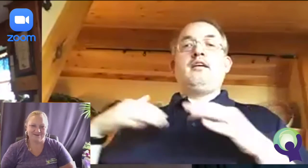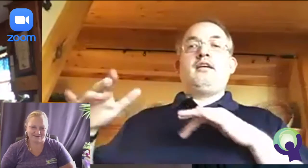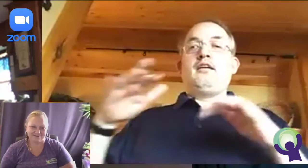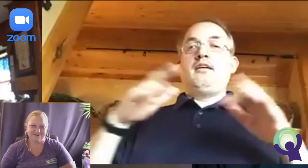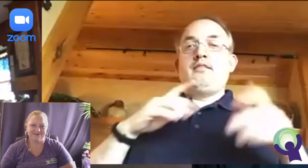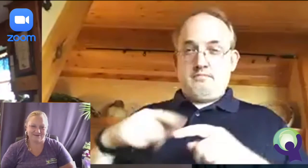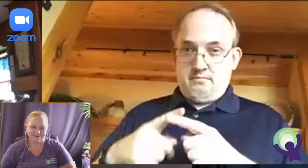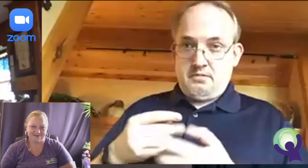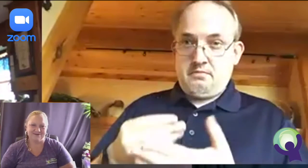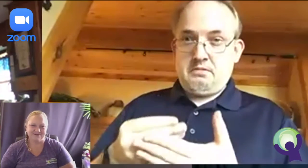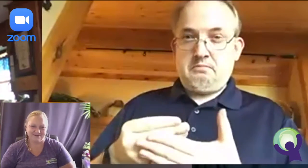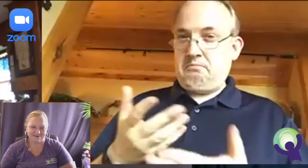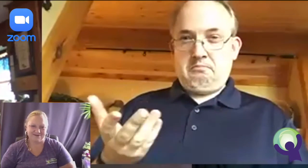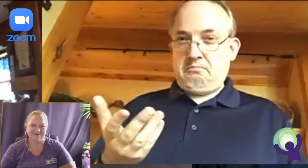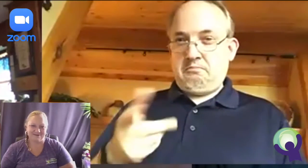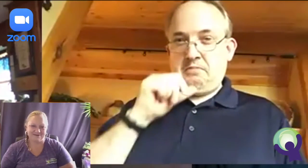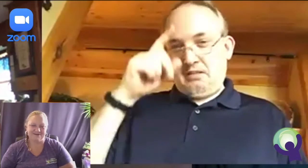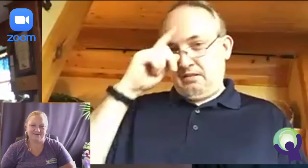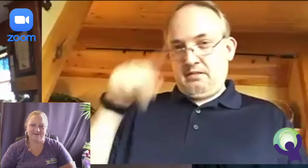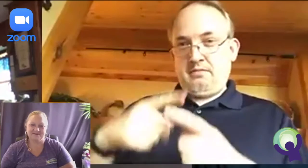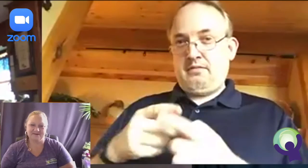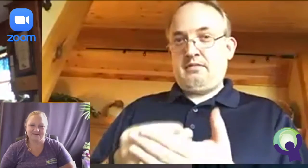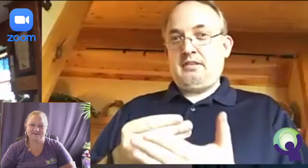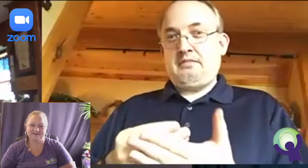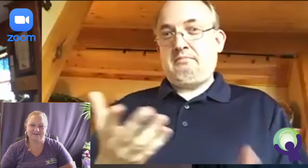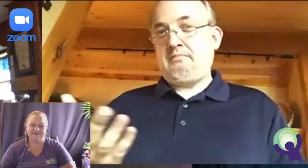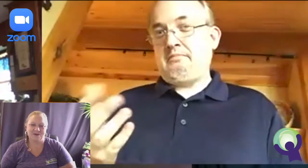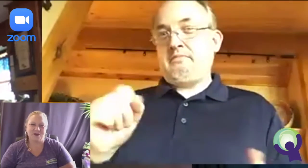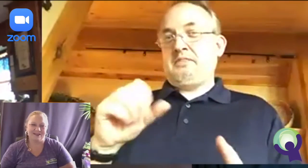did you lead a good life did you what did you do it's not going to be about money